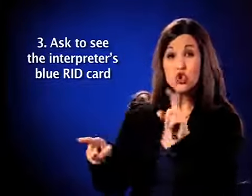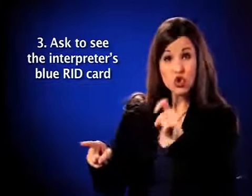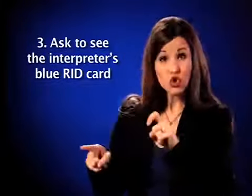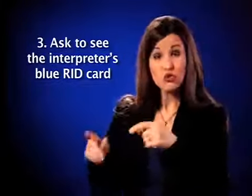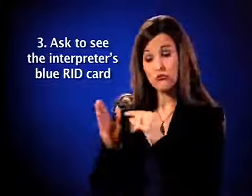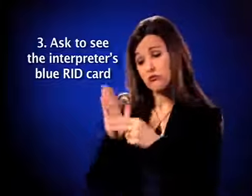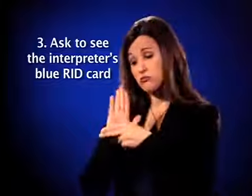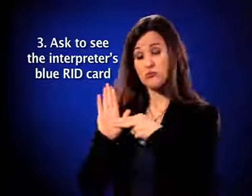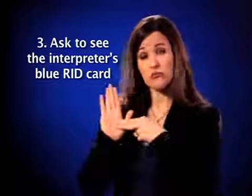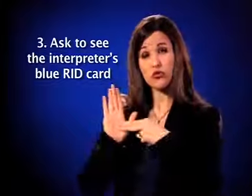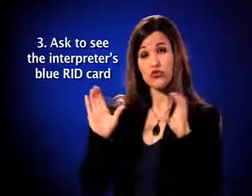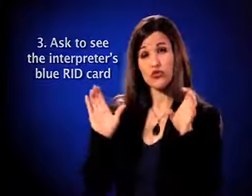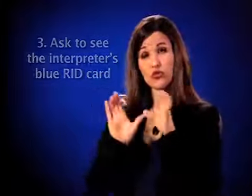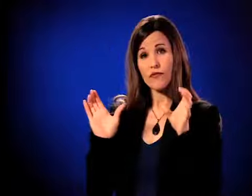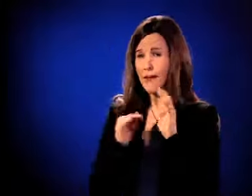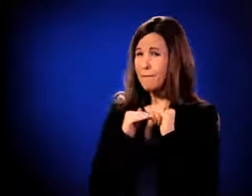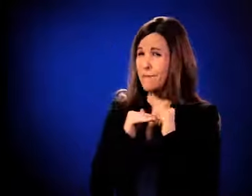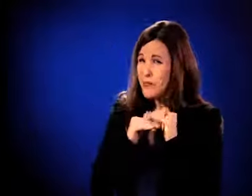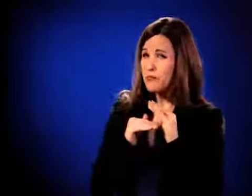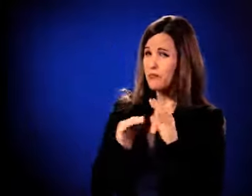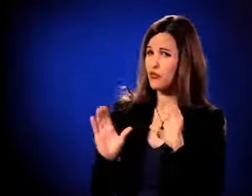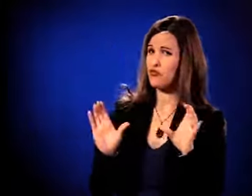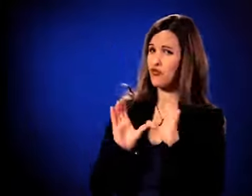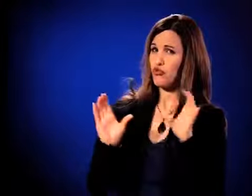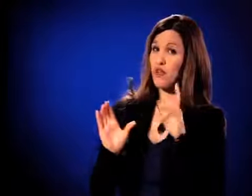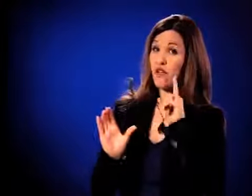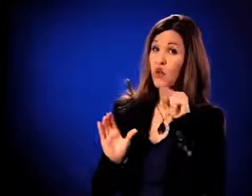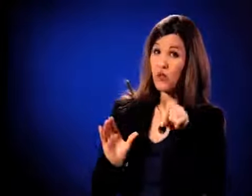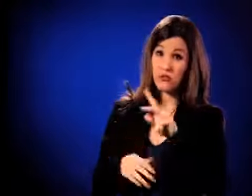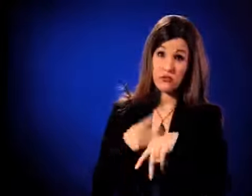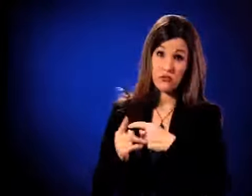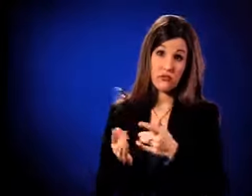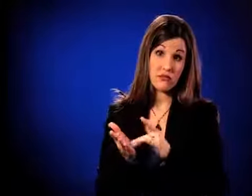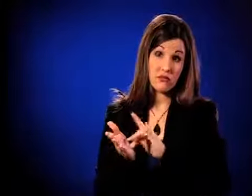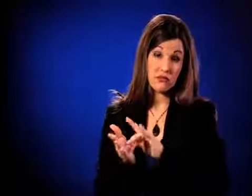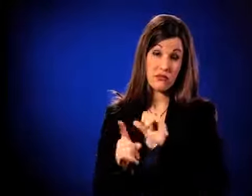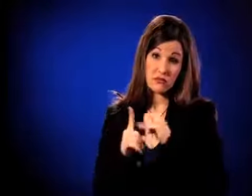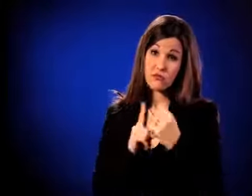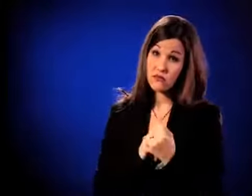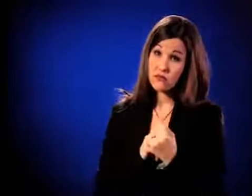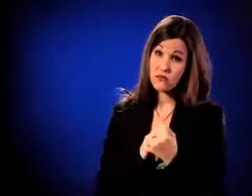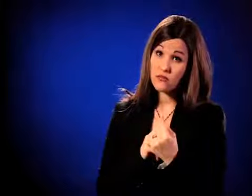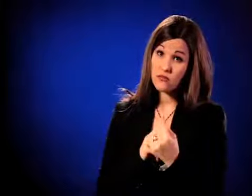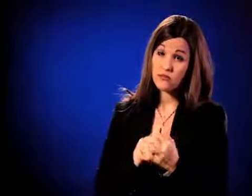The RID card should say certified at the very minimum for medical situations.